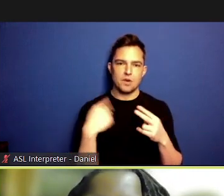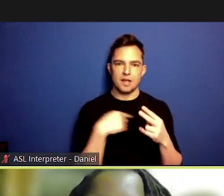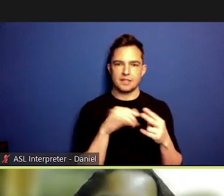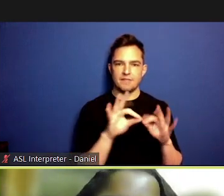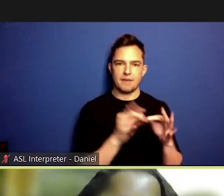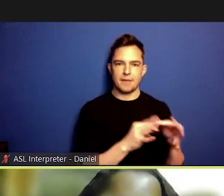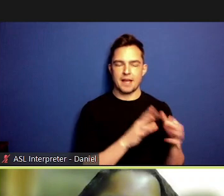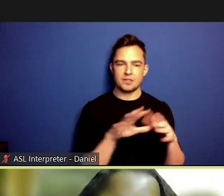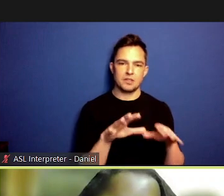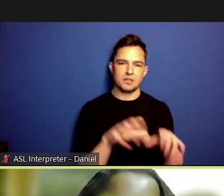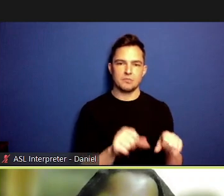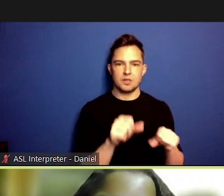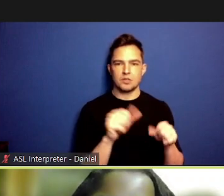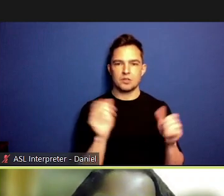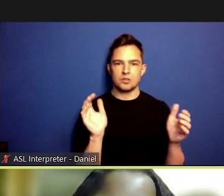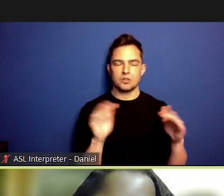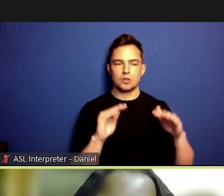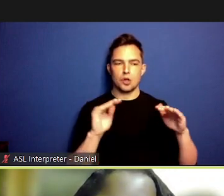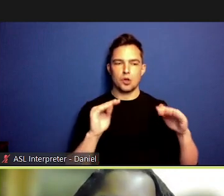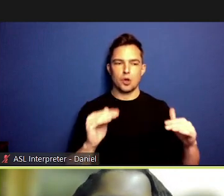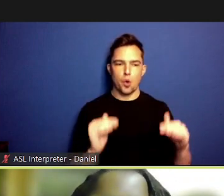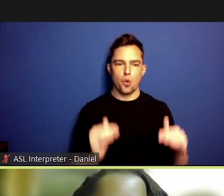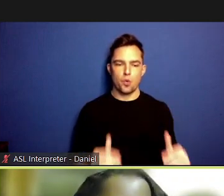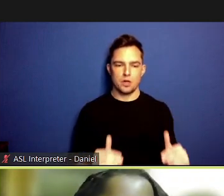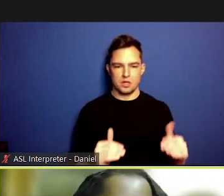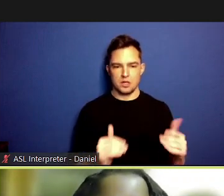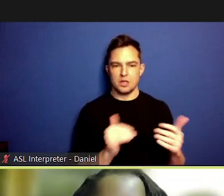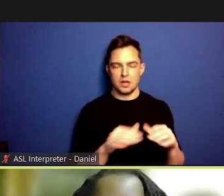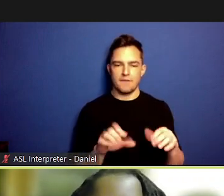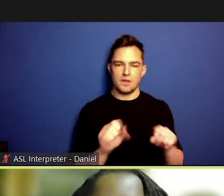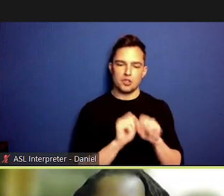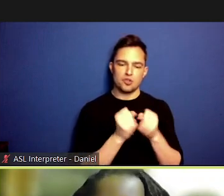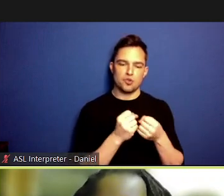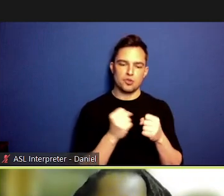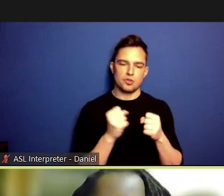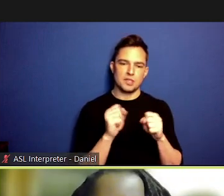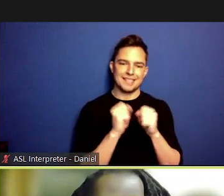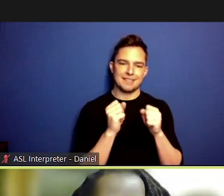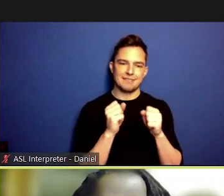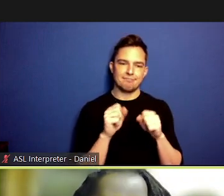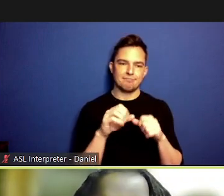the lowest rungs of the social hierarchy, and therefore, they looked at us as undeserving